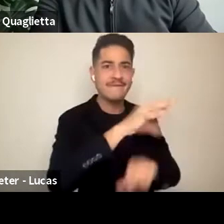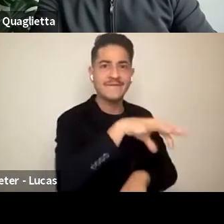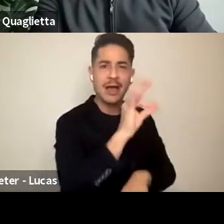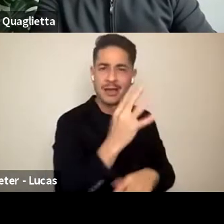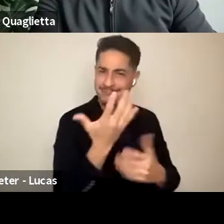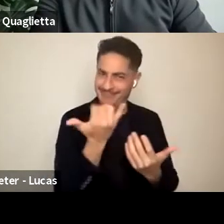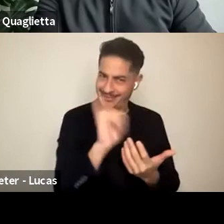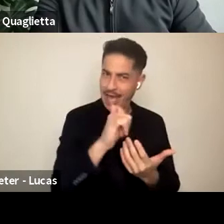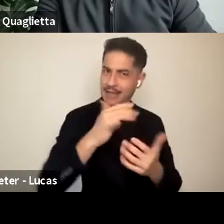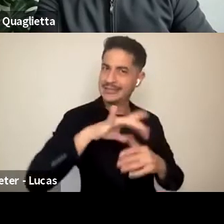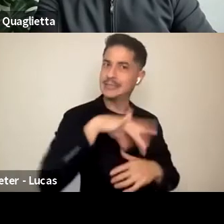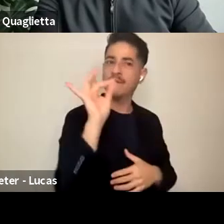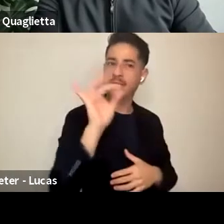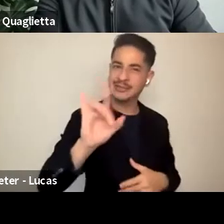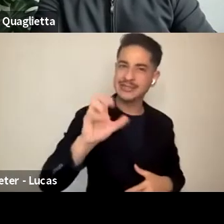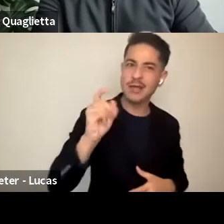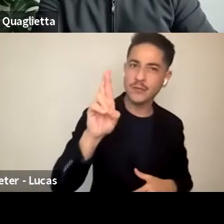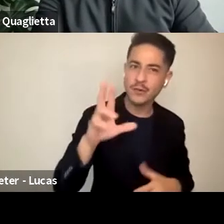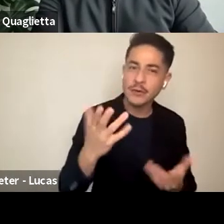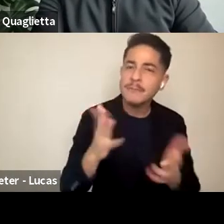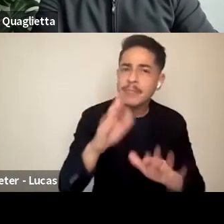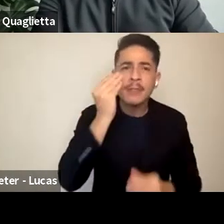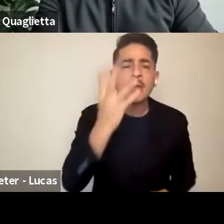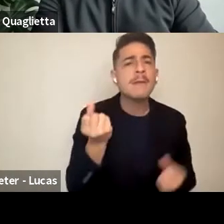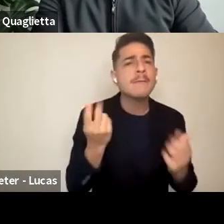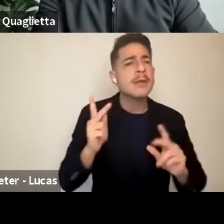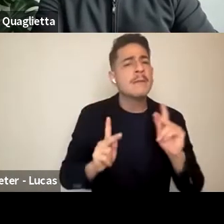Now, a lot of people who are maybe vaguely familiar